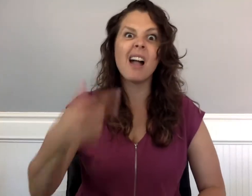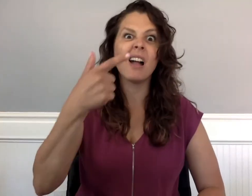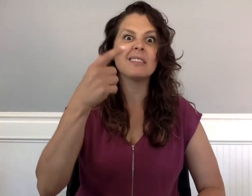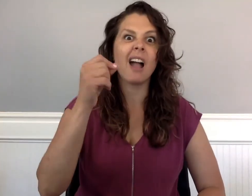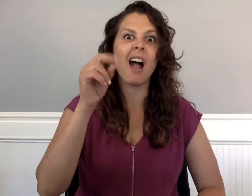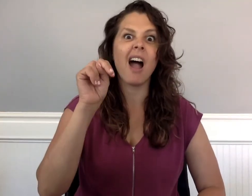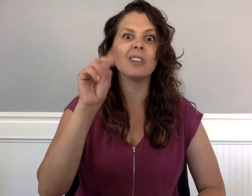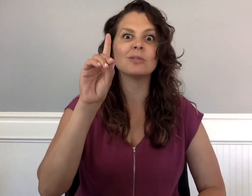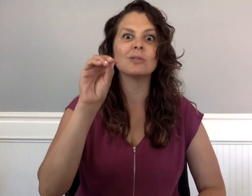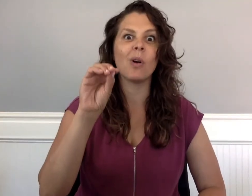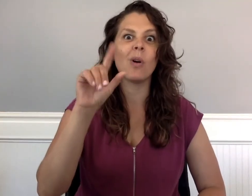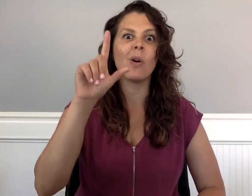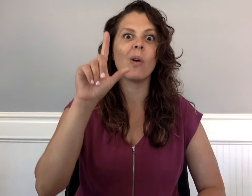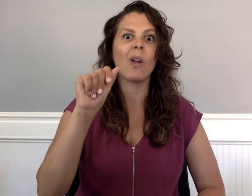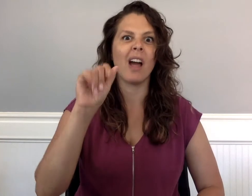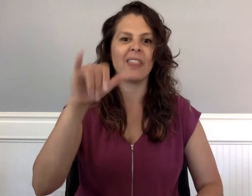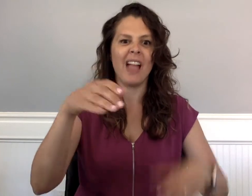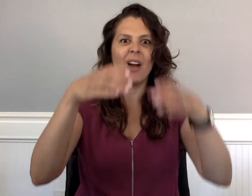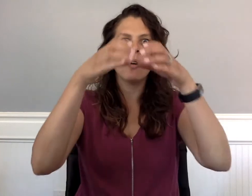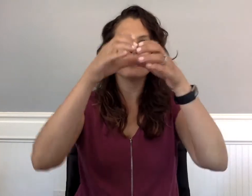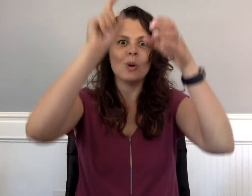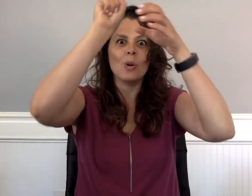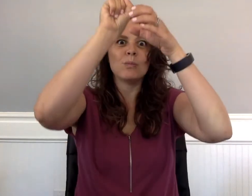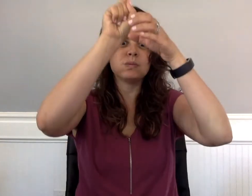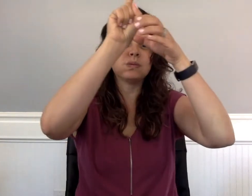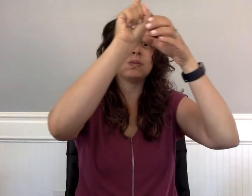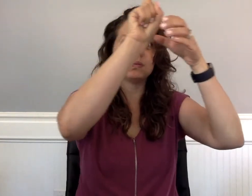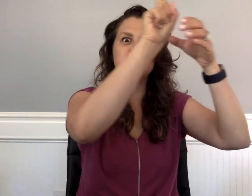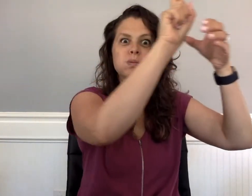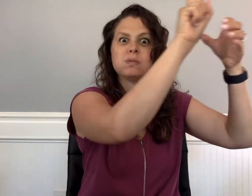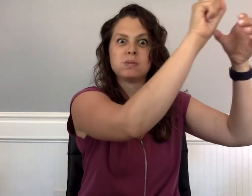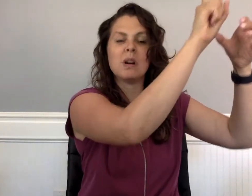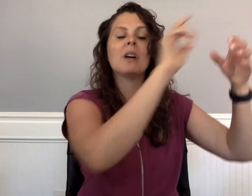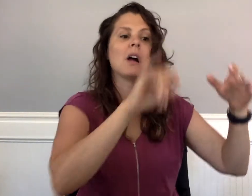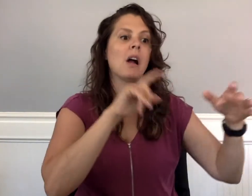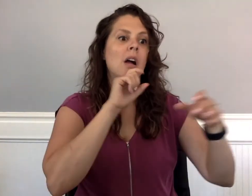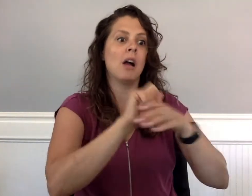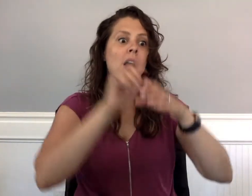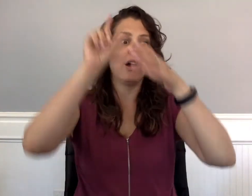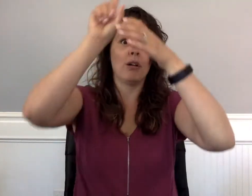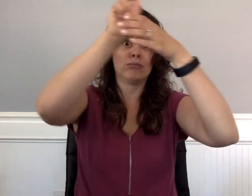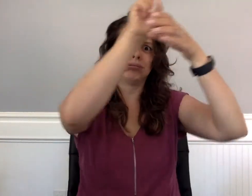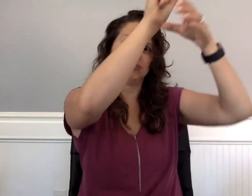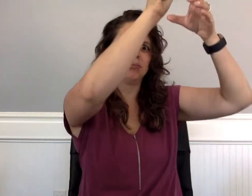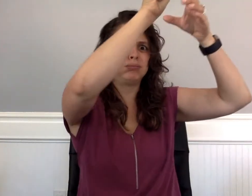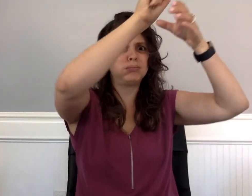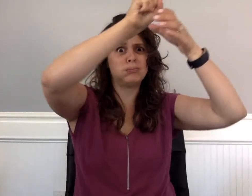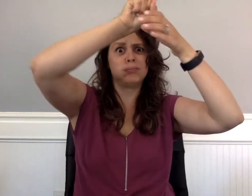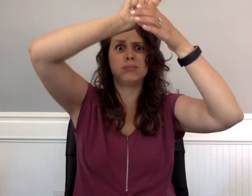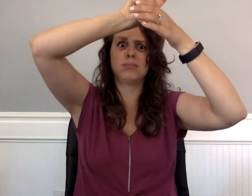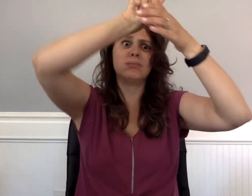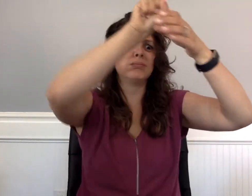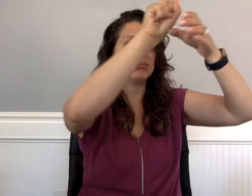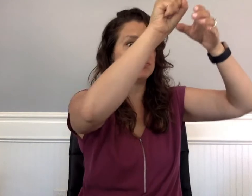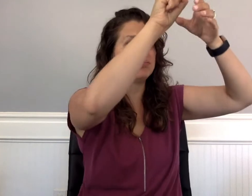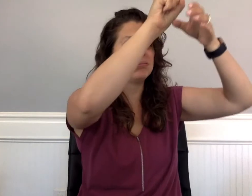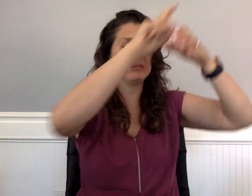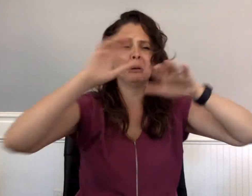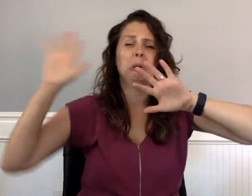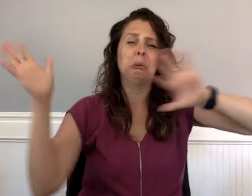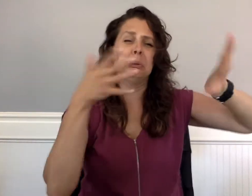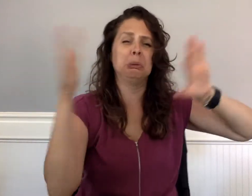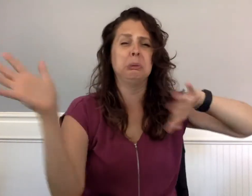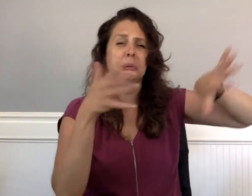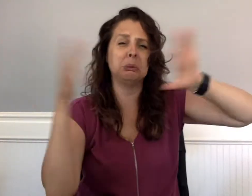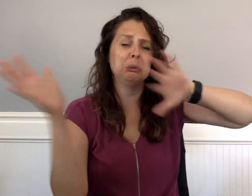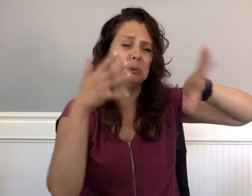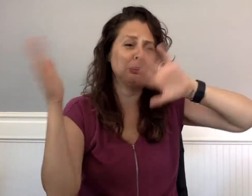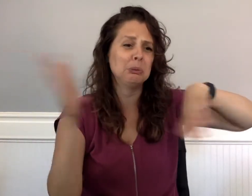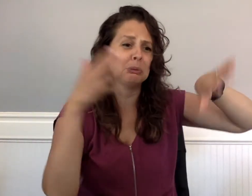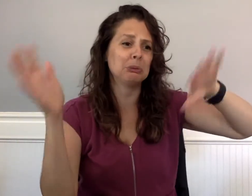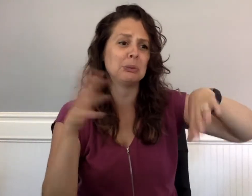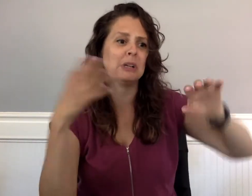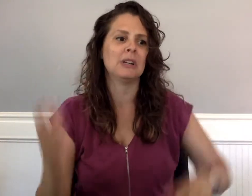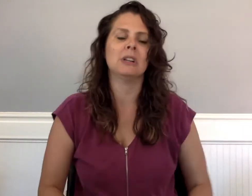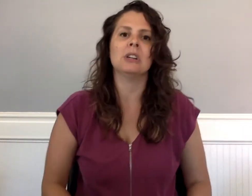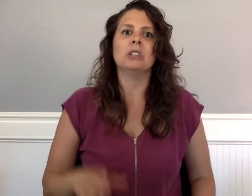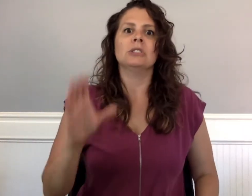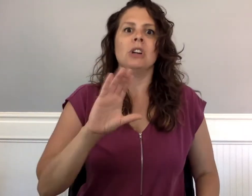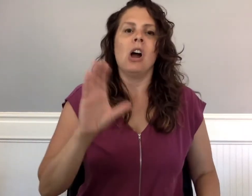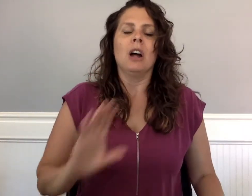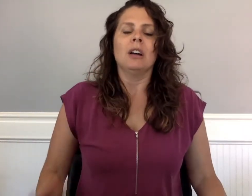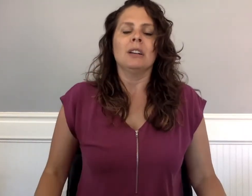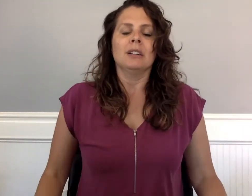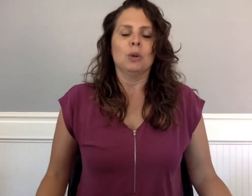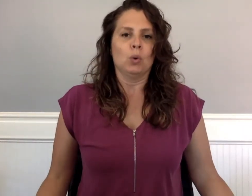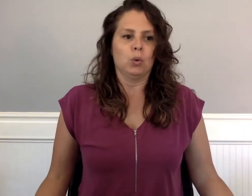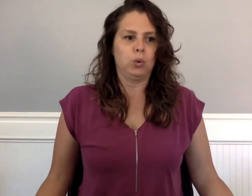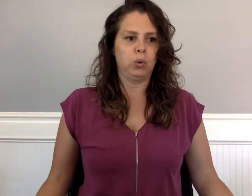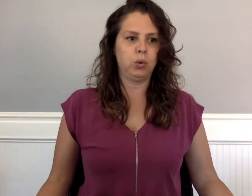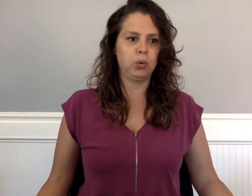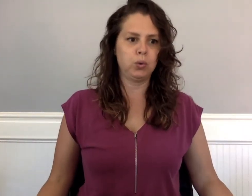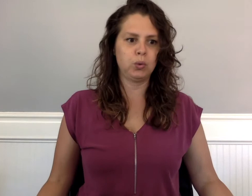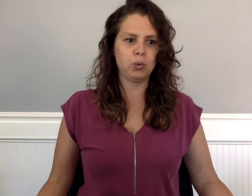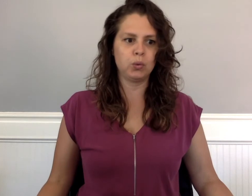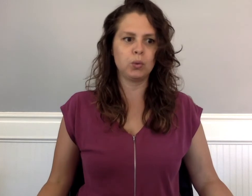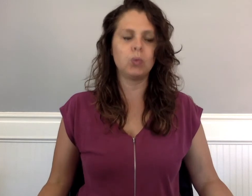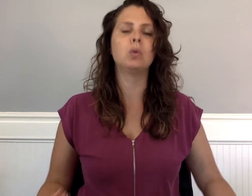The gondola swung in the gusty wind. Charlie breathed a sigh of relief